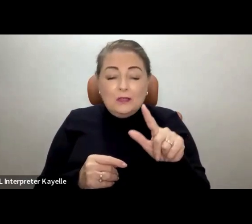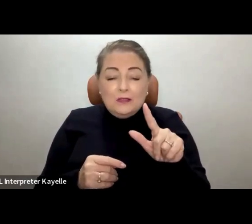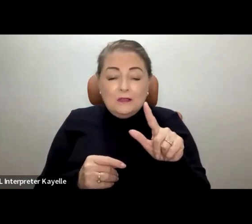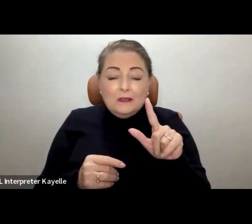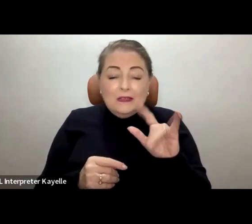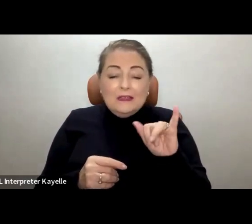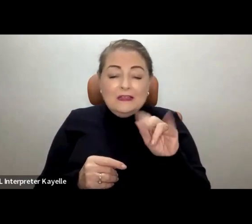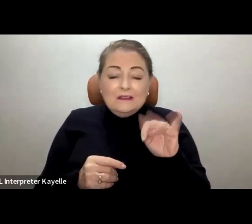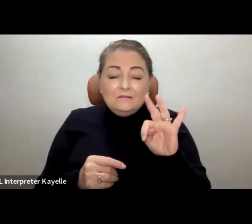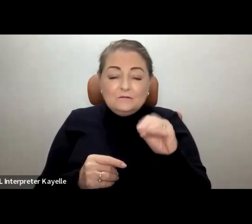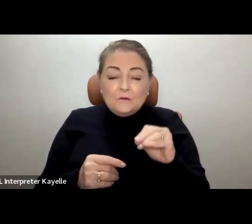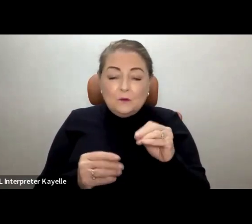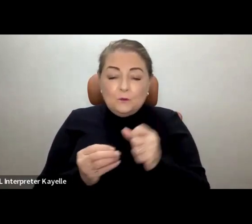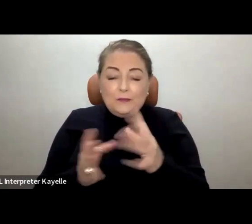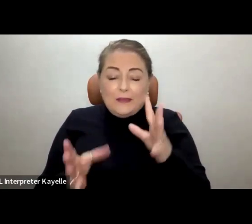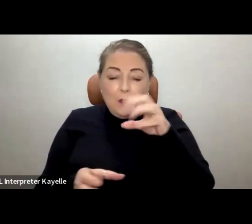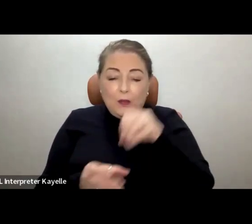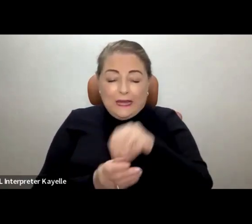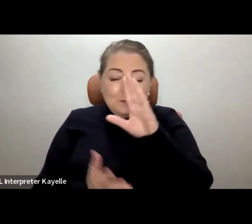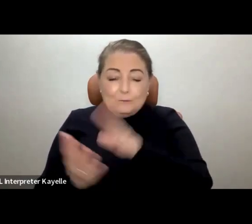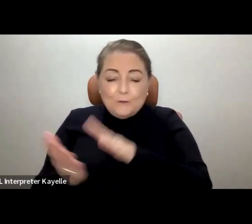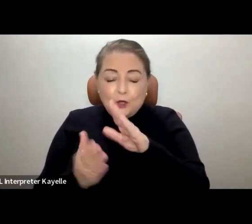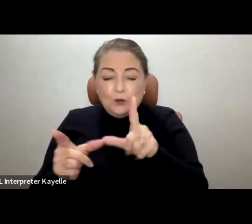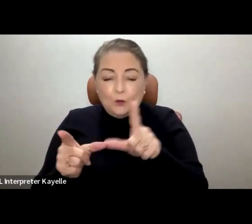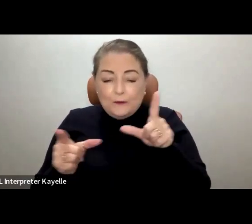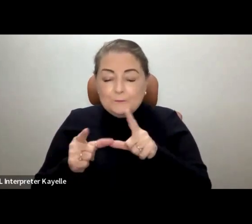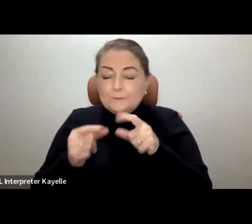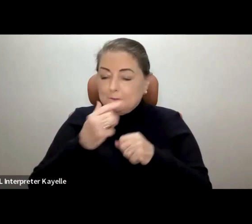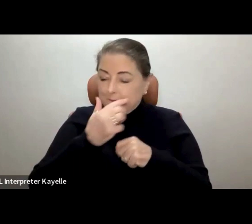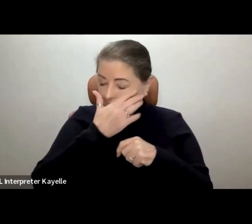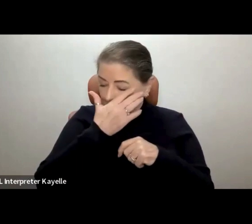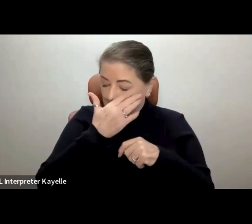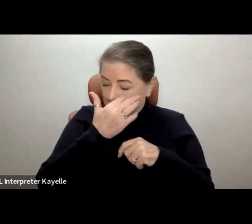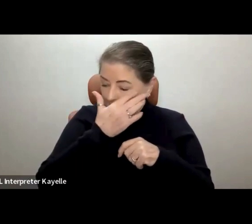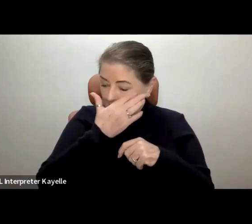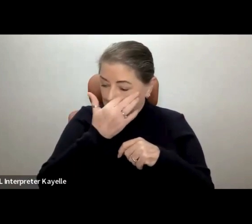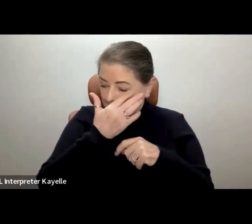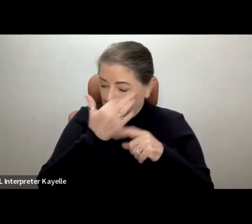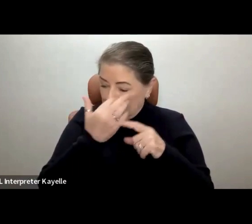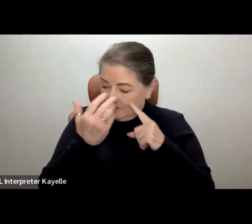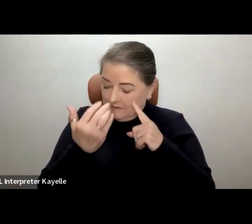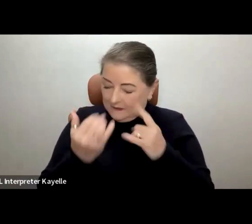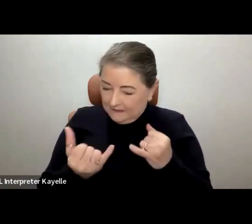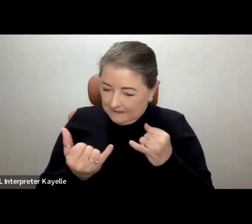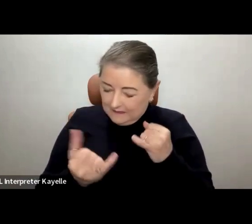without in person locations? So for this year, are reliabilities